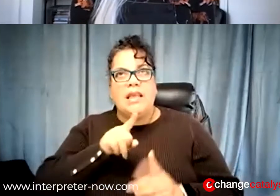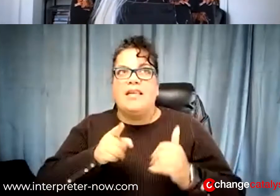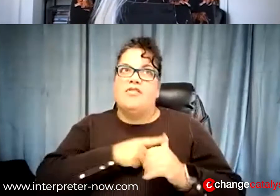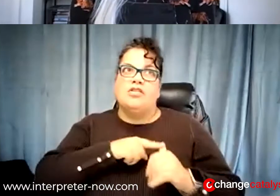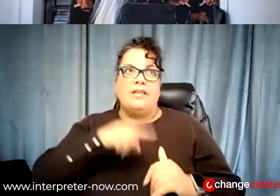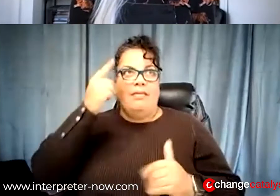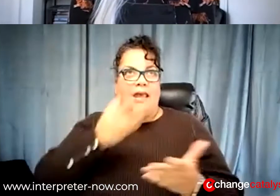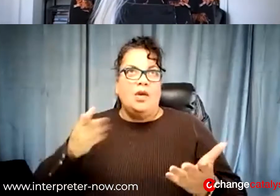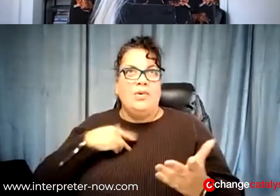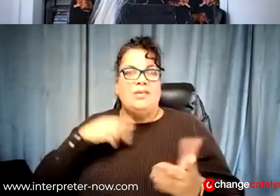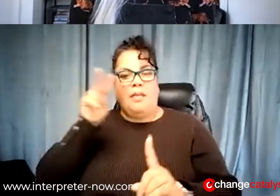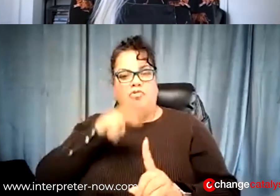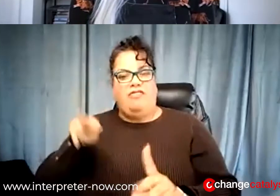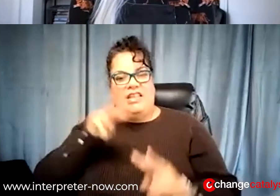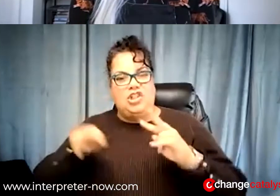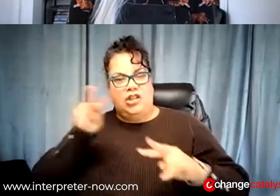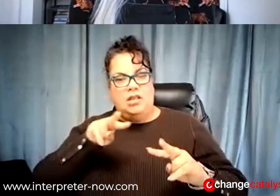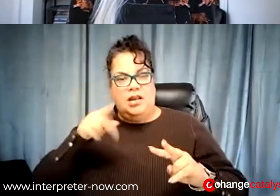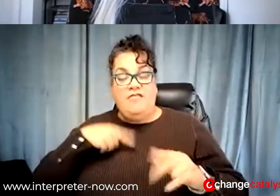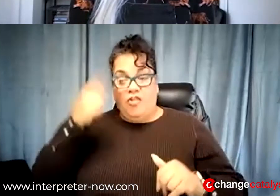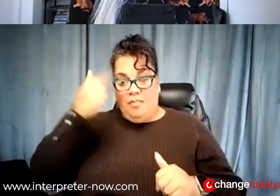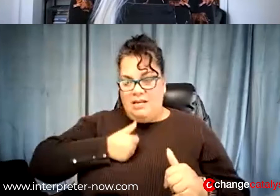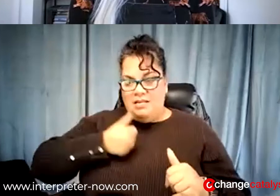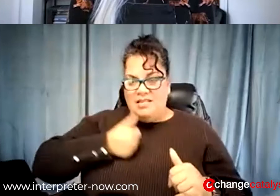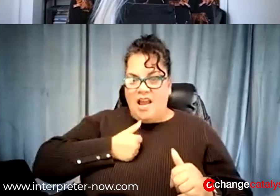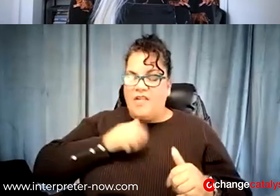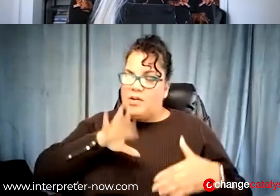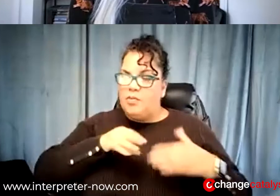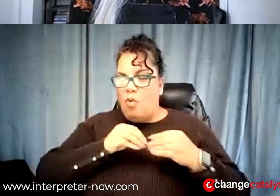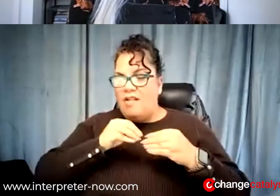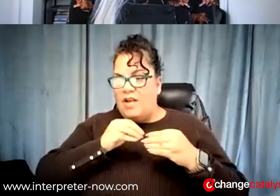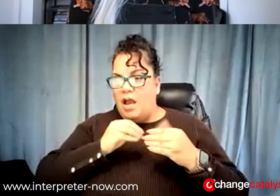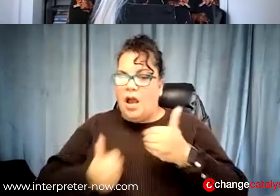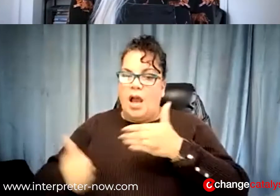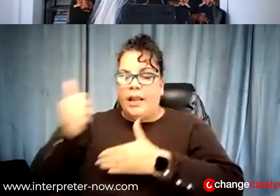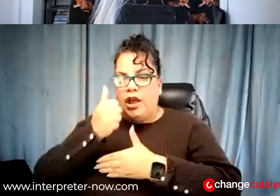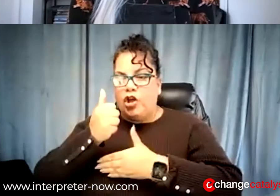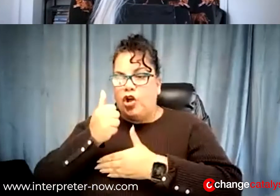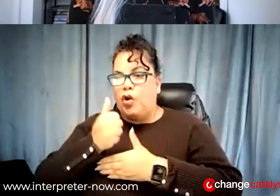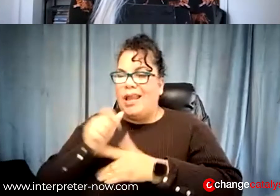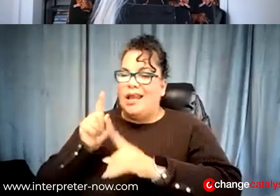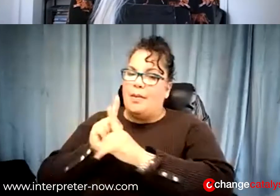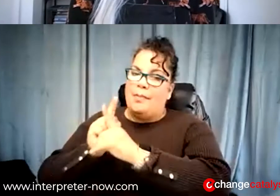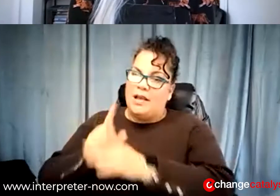as I've been in more kind of leadership and mentorship and friendship positions in my